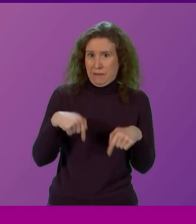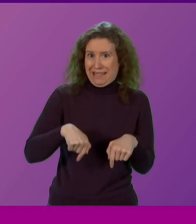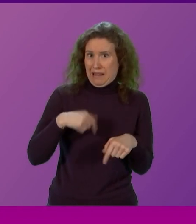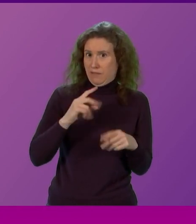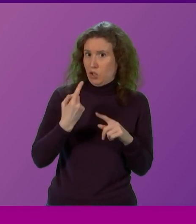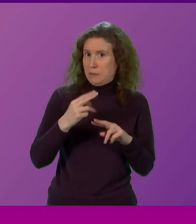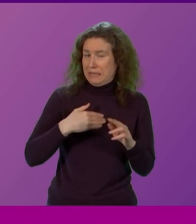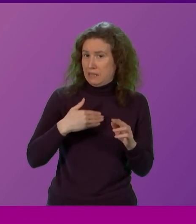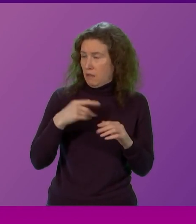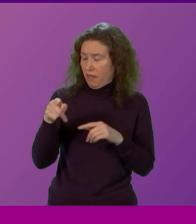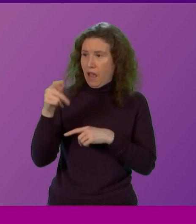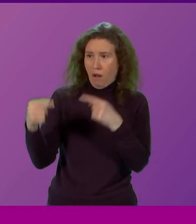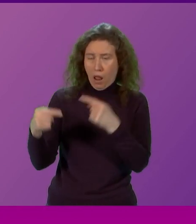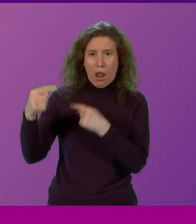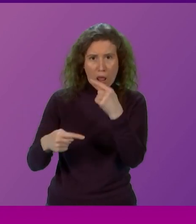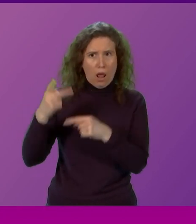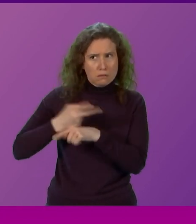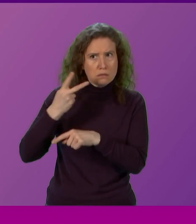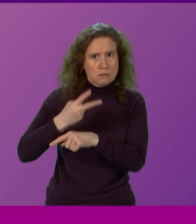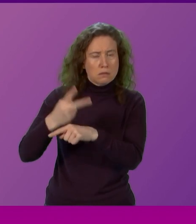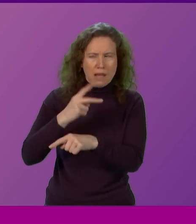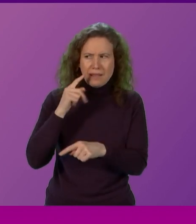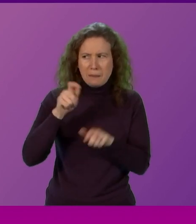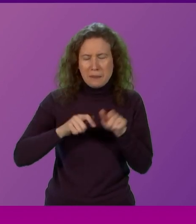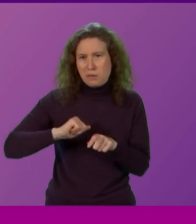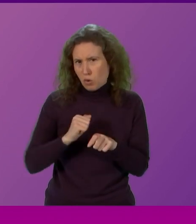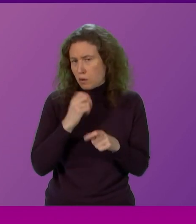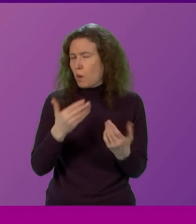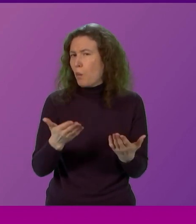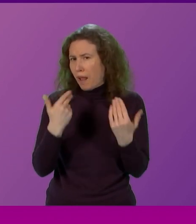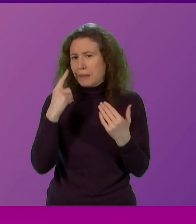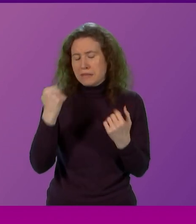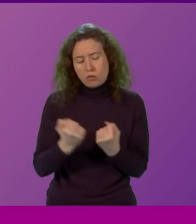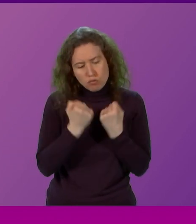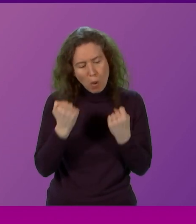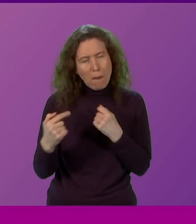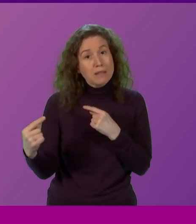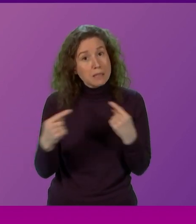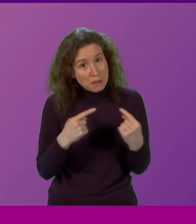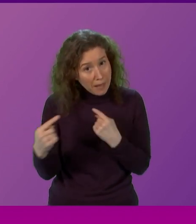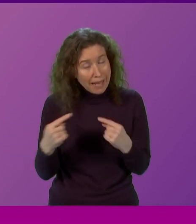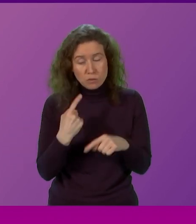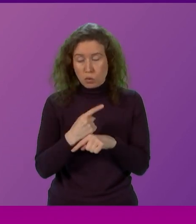I think that people in Scotland will welcome seeing a robust debate about the future of